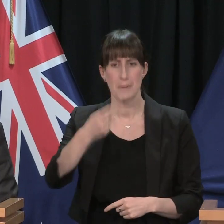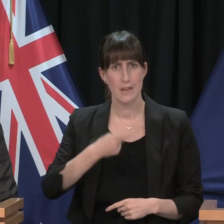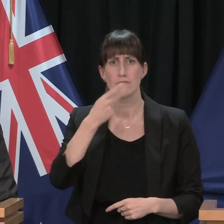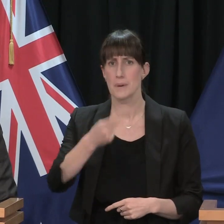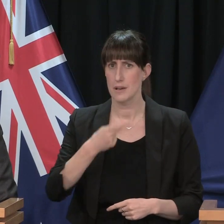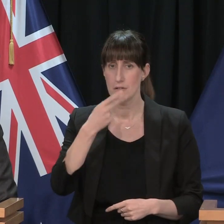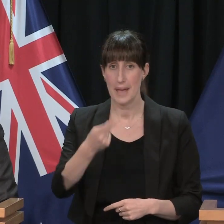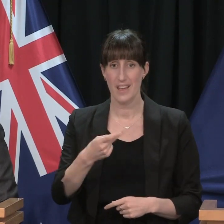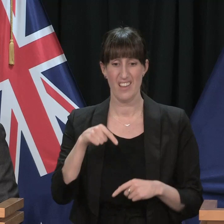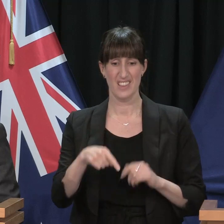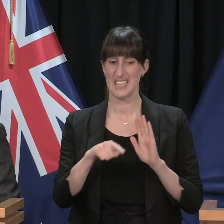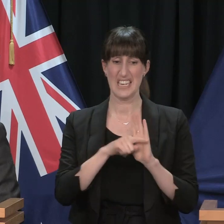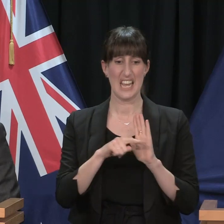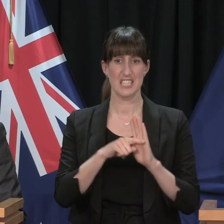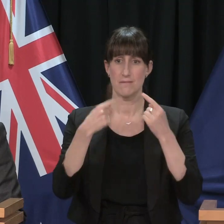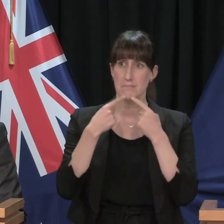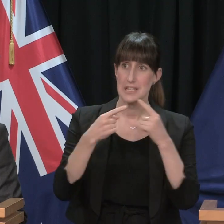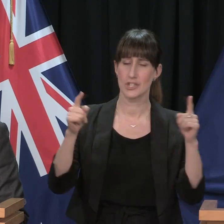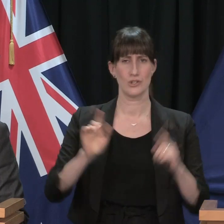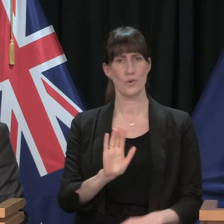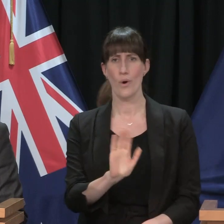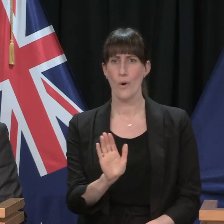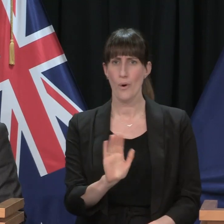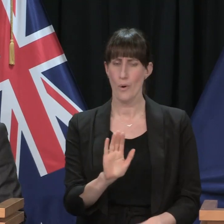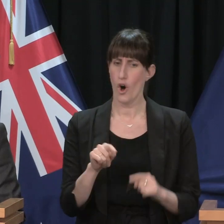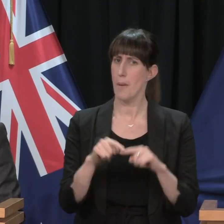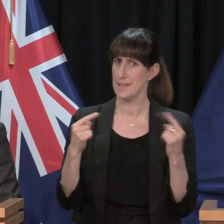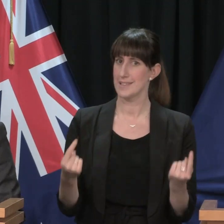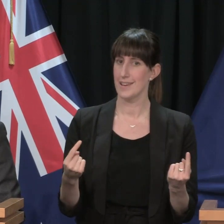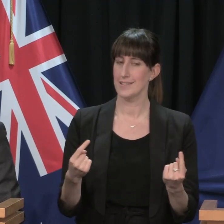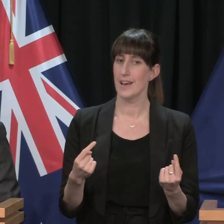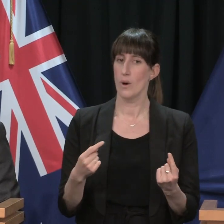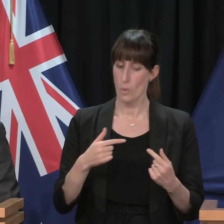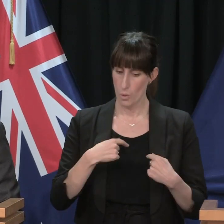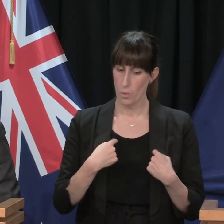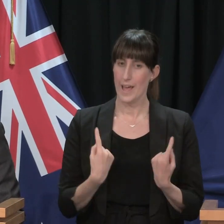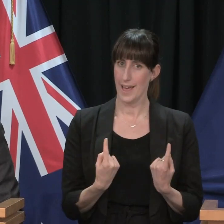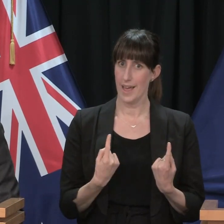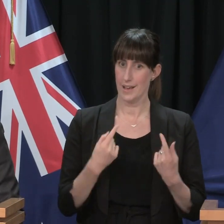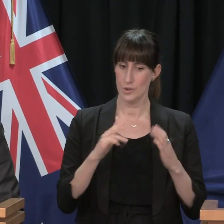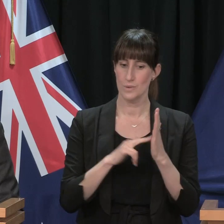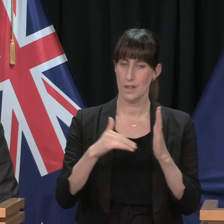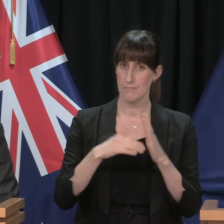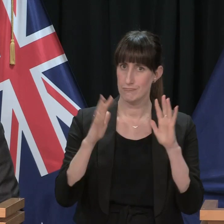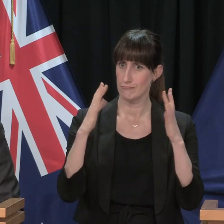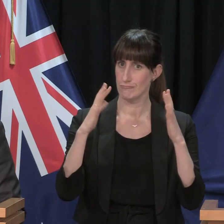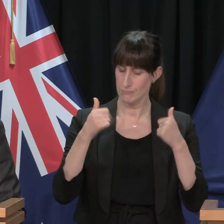a constant refrain that you're going to hear from all of us. It's not a negative for campaign. In fact, quite the